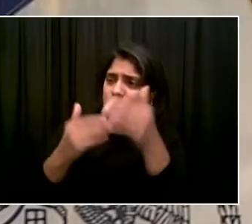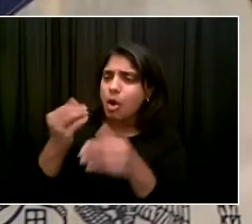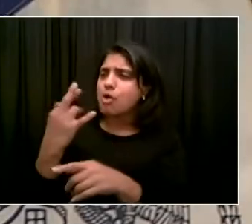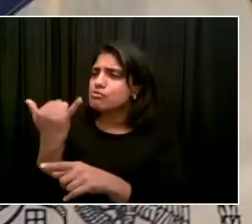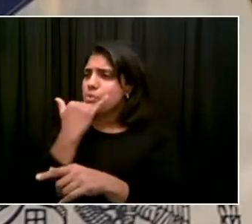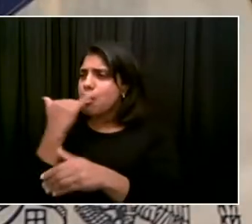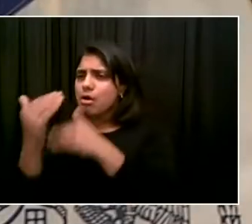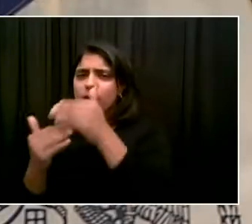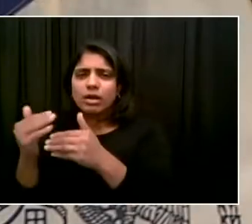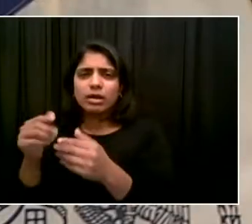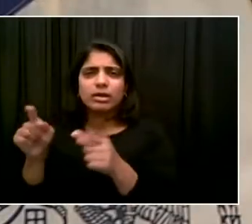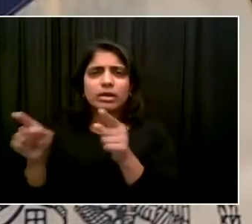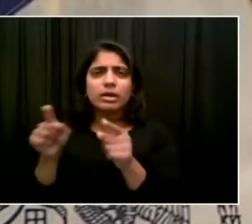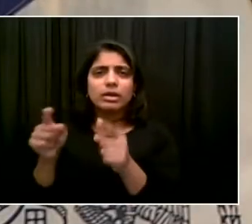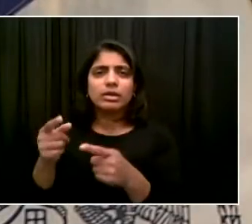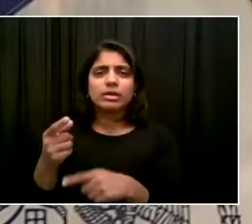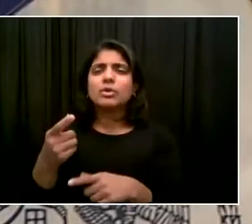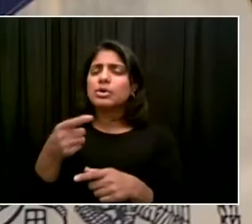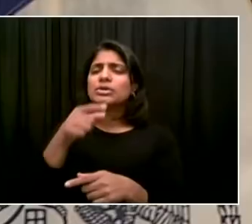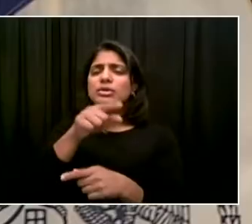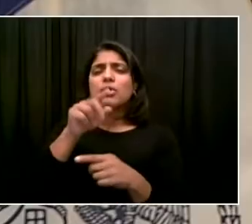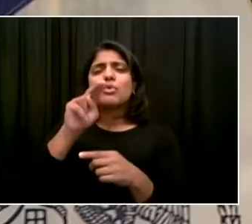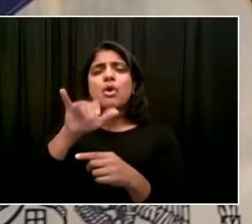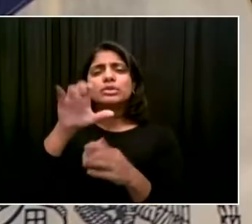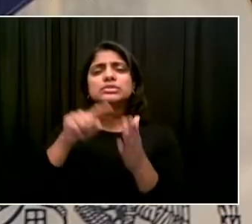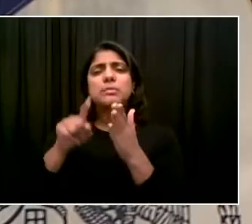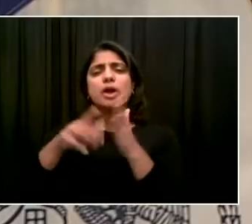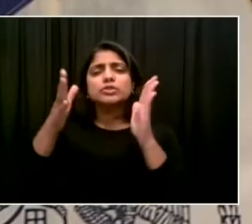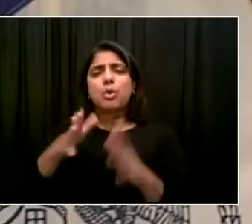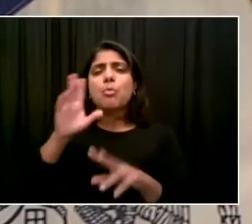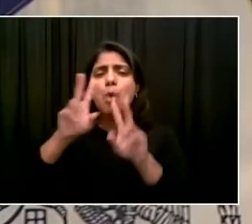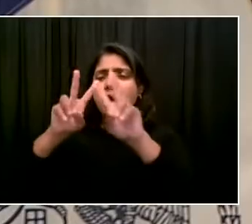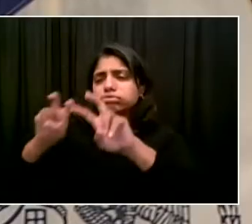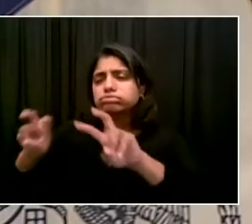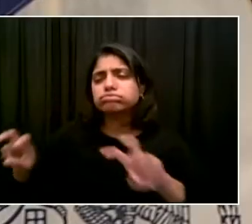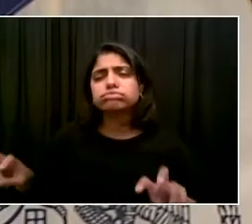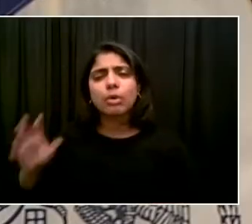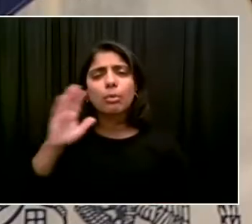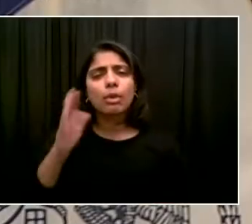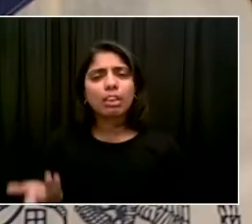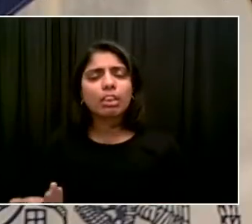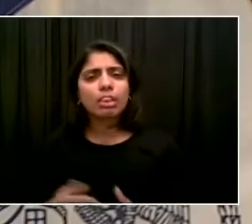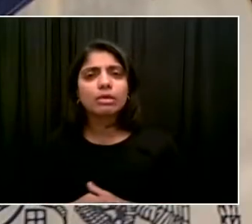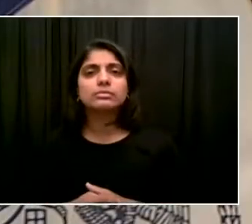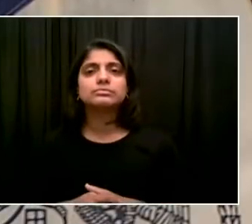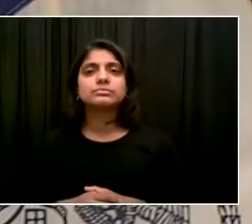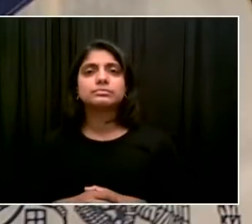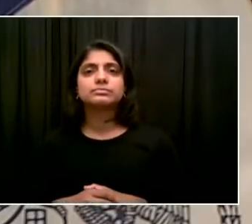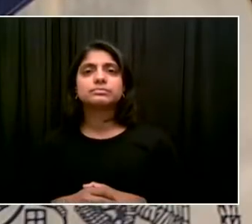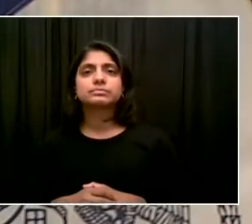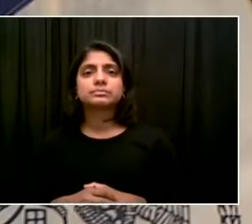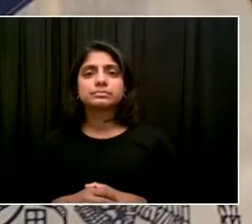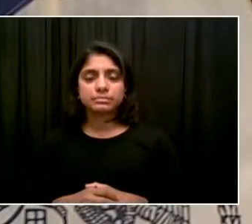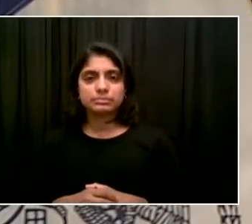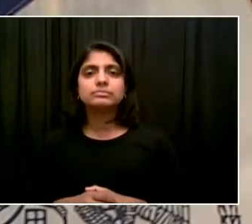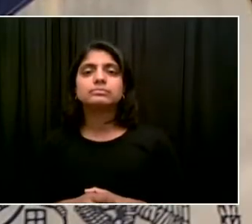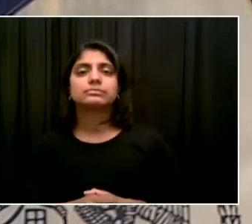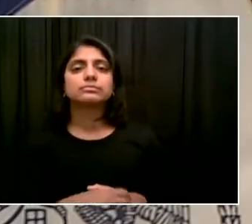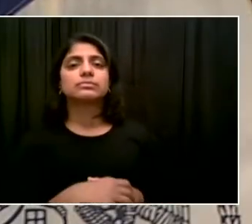THANK YOU GEORGIA. WE HAVE TIME FOR TWO MORE QUESTIONS, THE